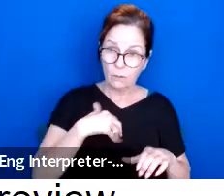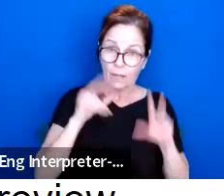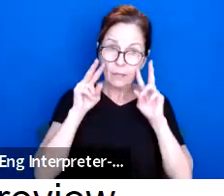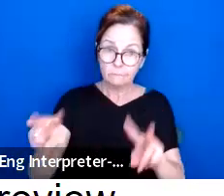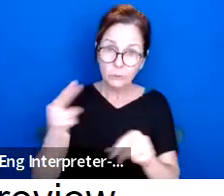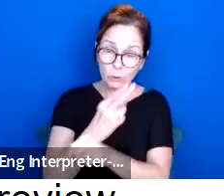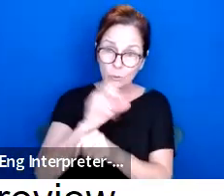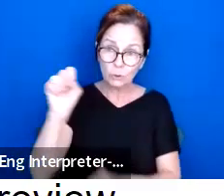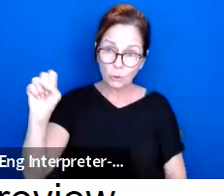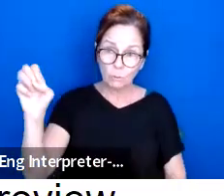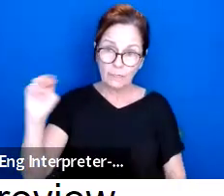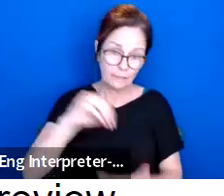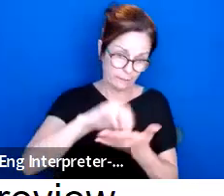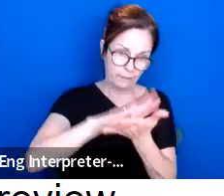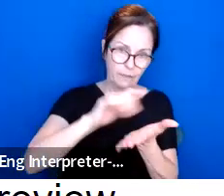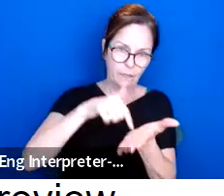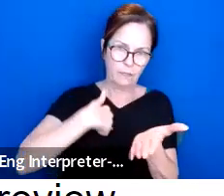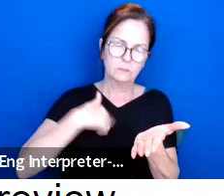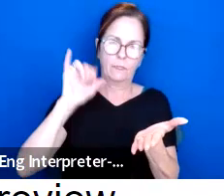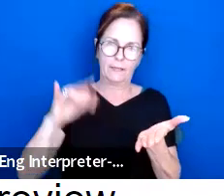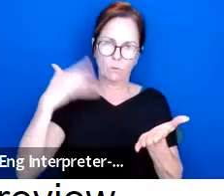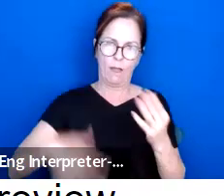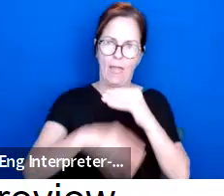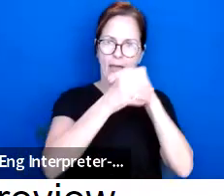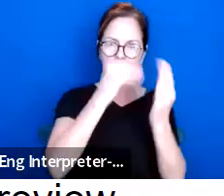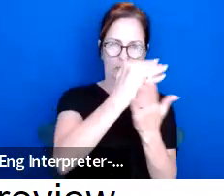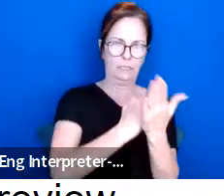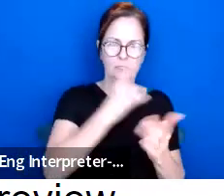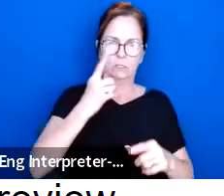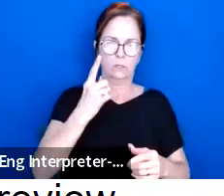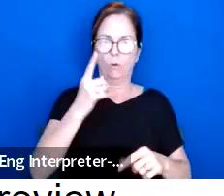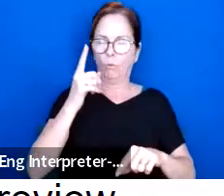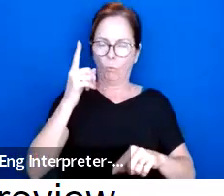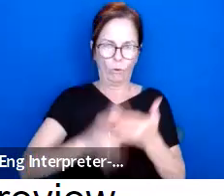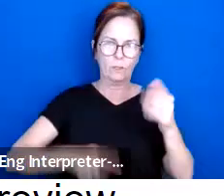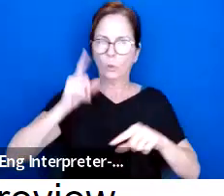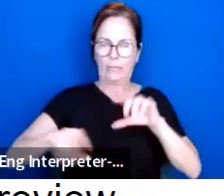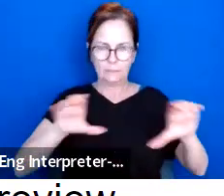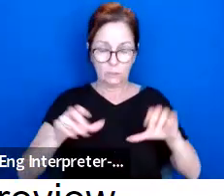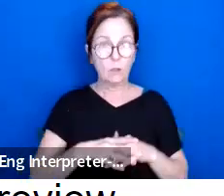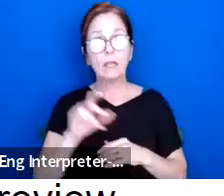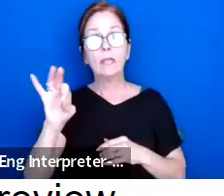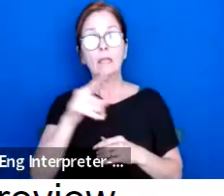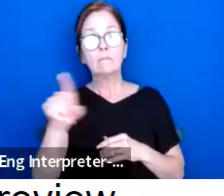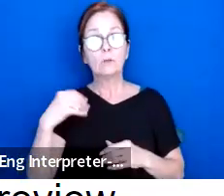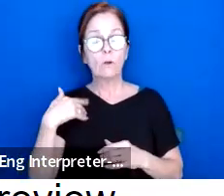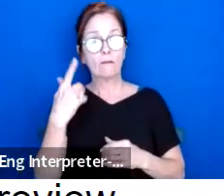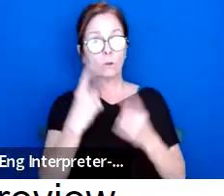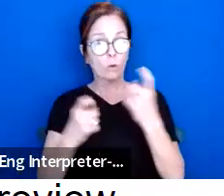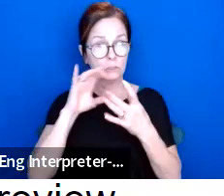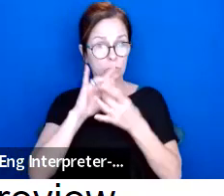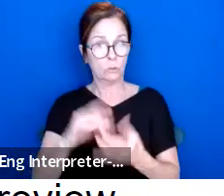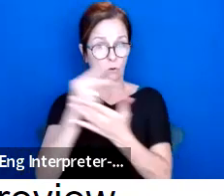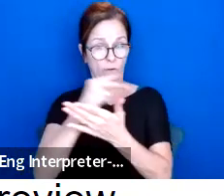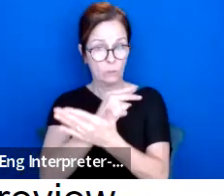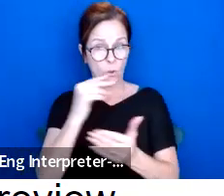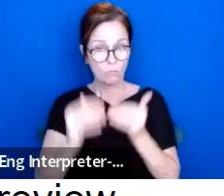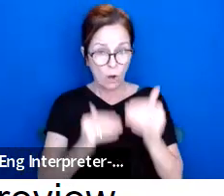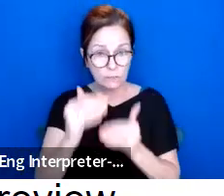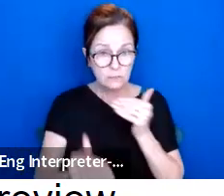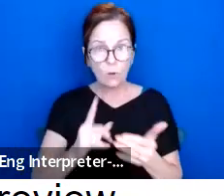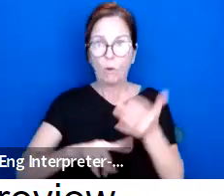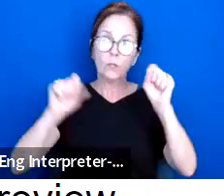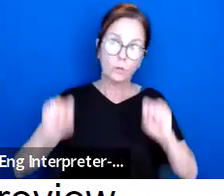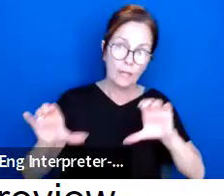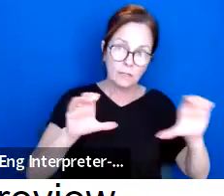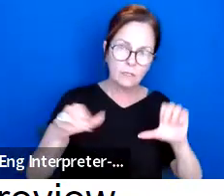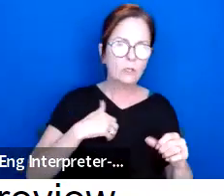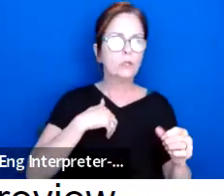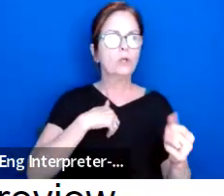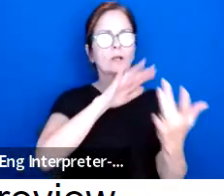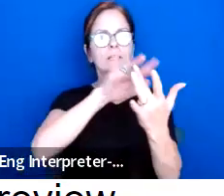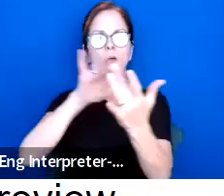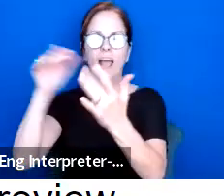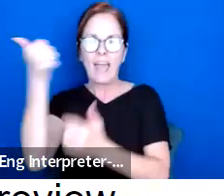You wanna flip to the next one? If you have questions about the review process, so what's allowable, you can contact any of the union presidents on the campus.